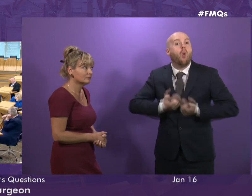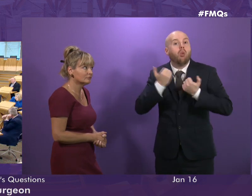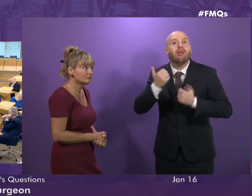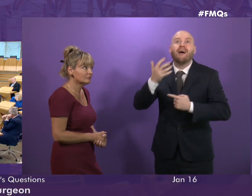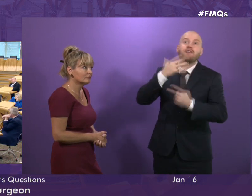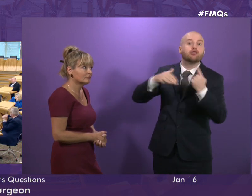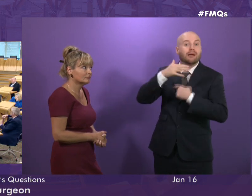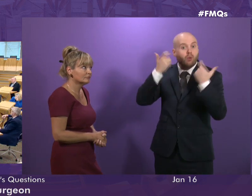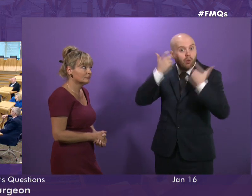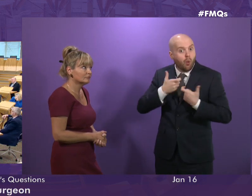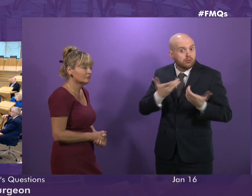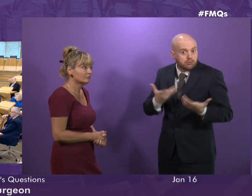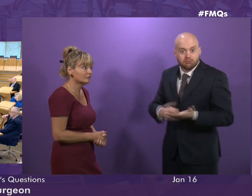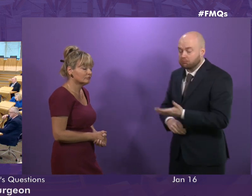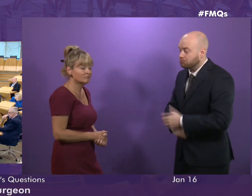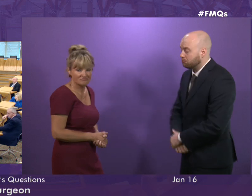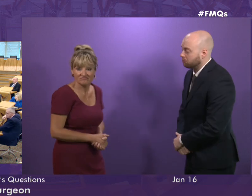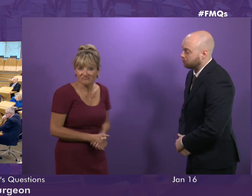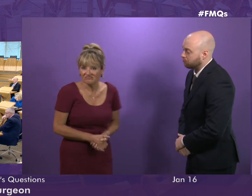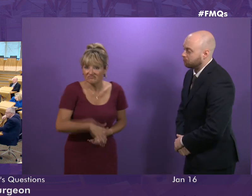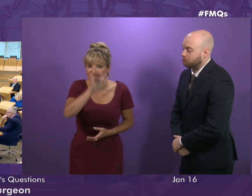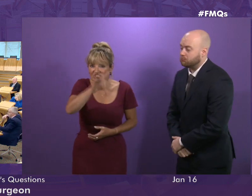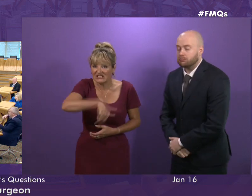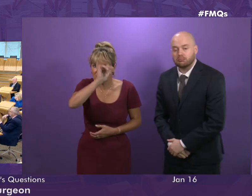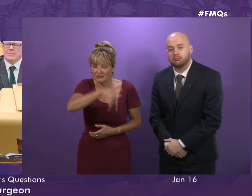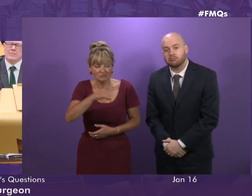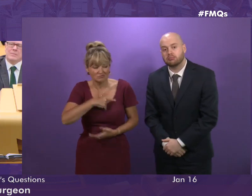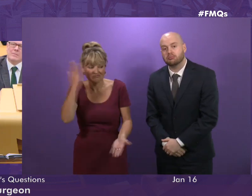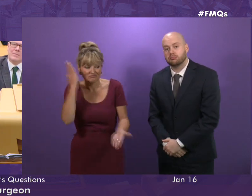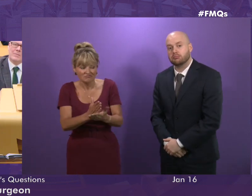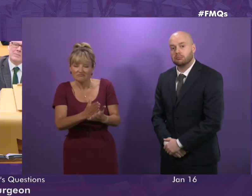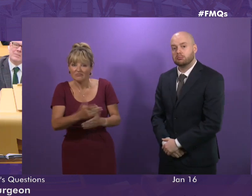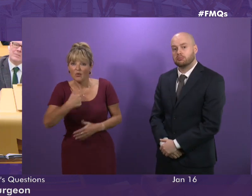We will absolutely make sure that environmental standards, as far as we have control over